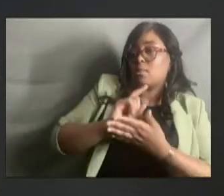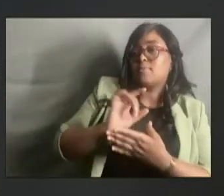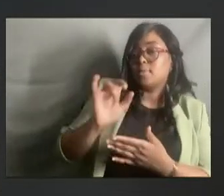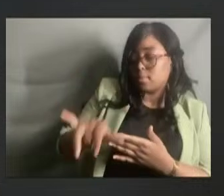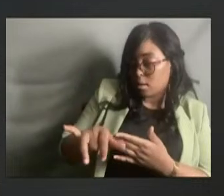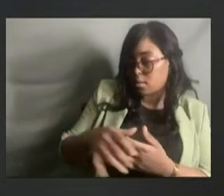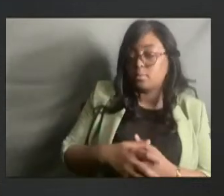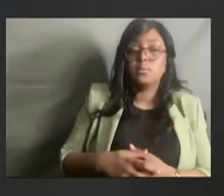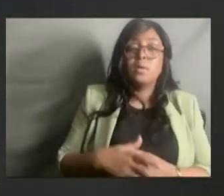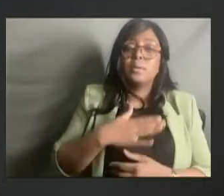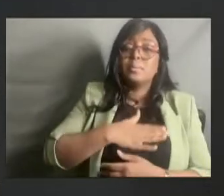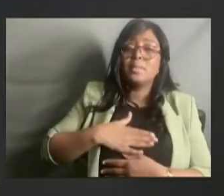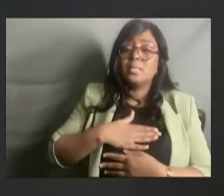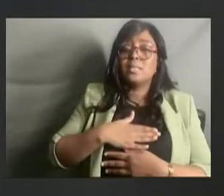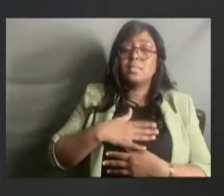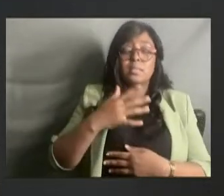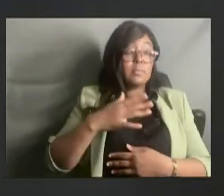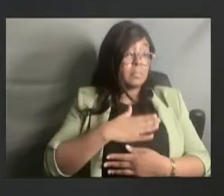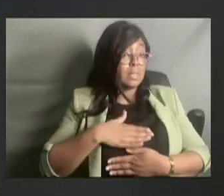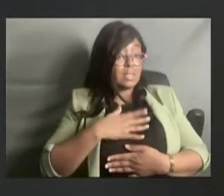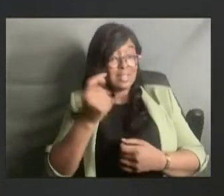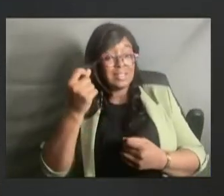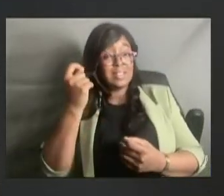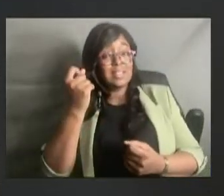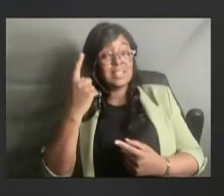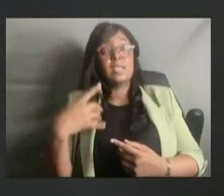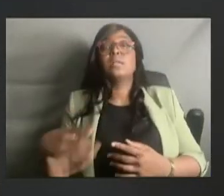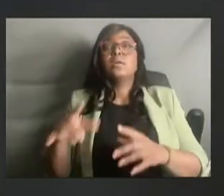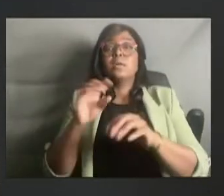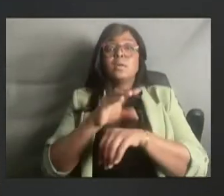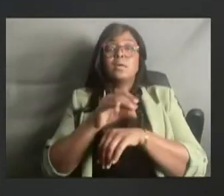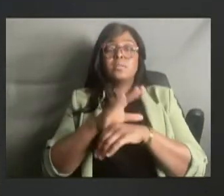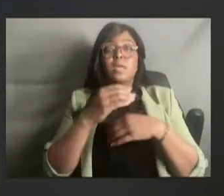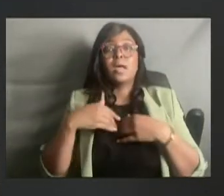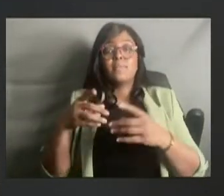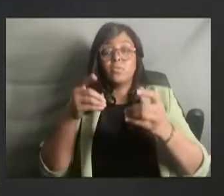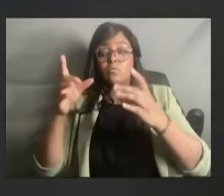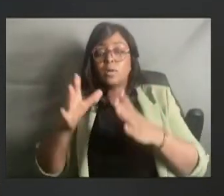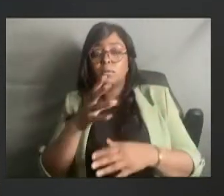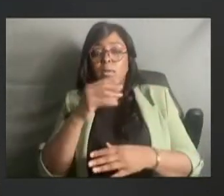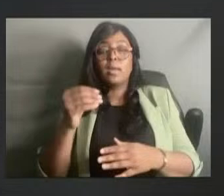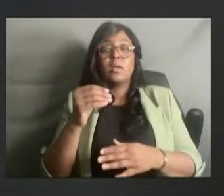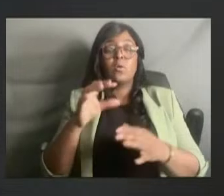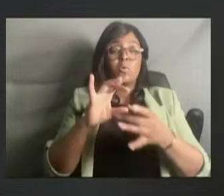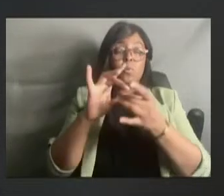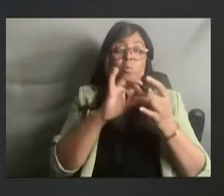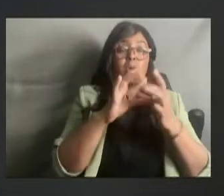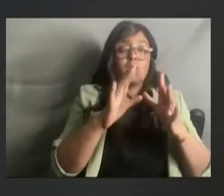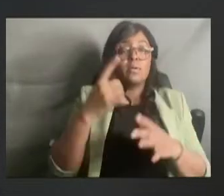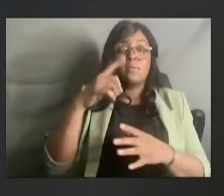for elevating that. Please just understand in counseling there's